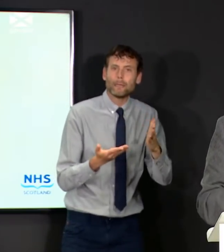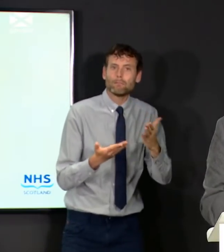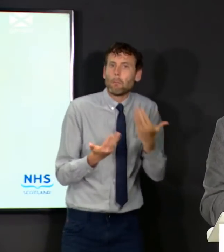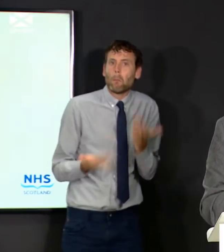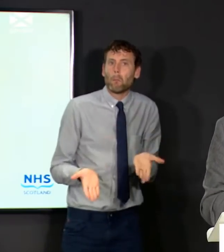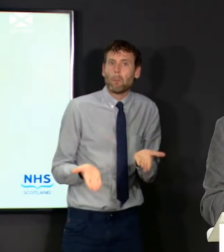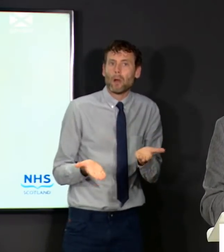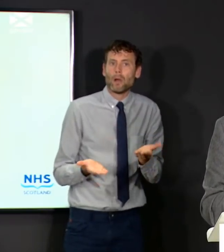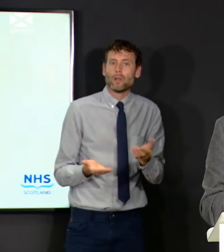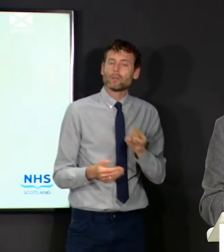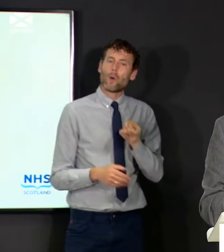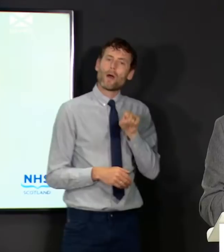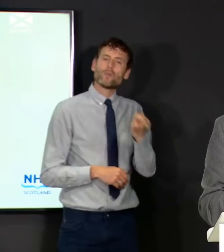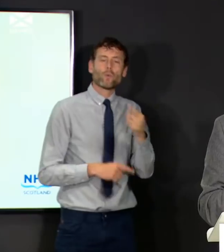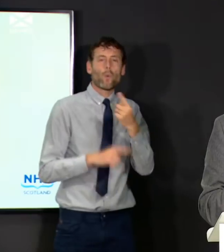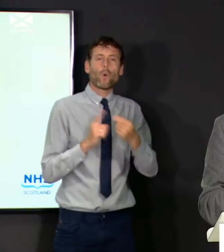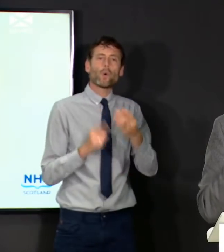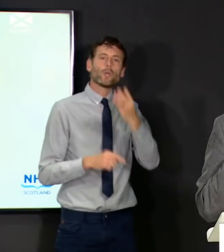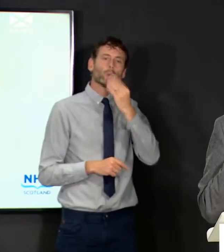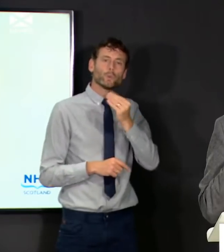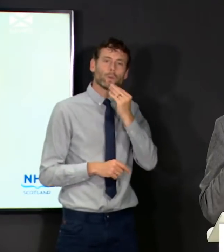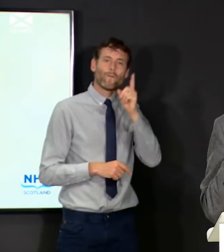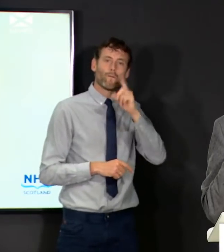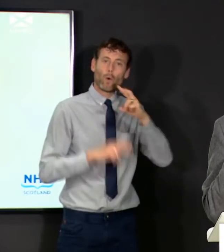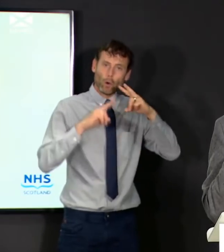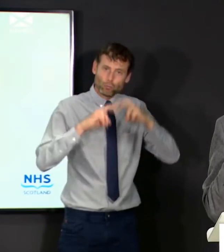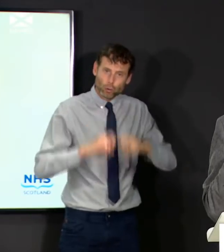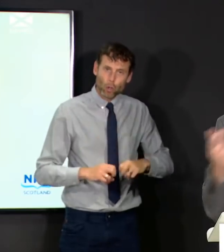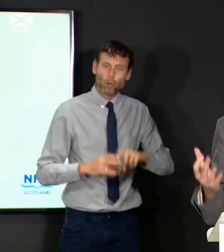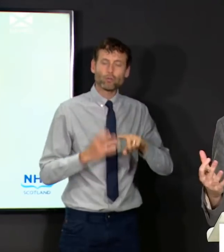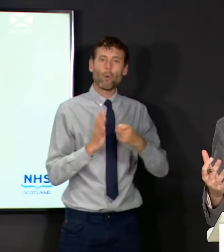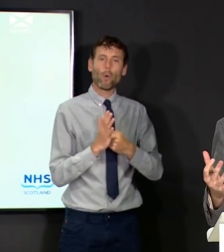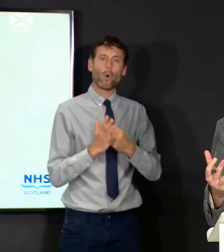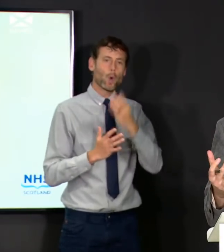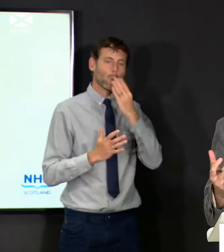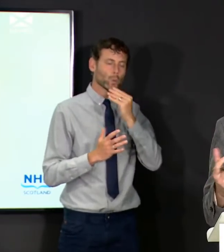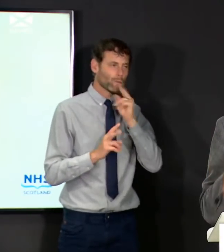use it for research and surveillance. Now, I have not had one. I will not be buying one.